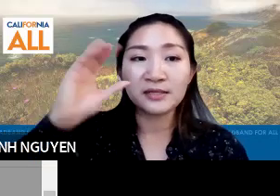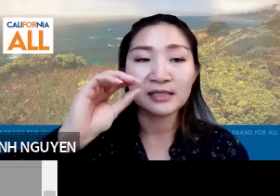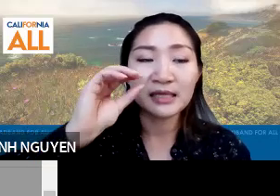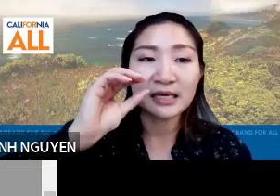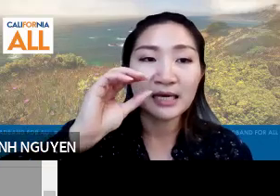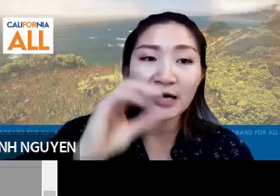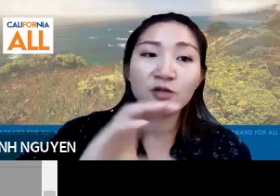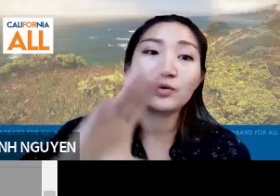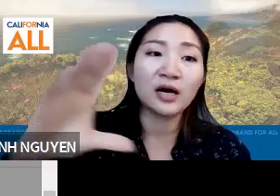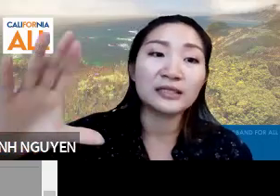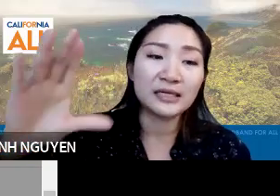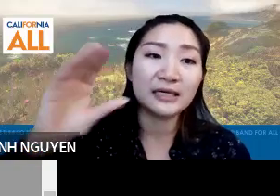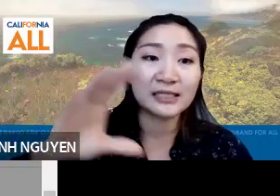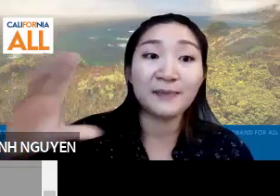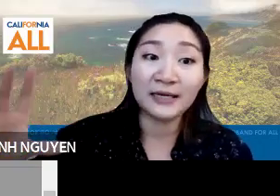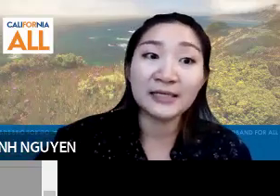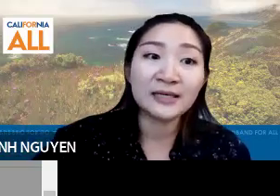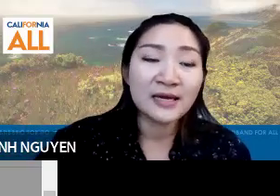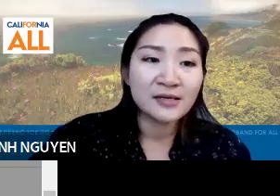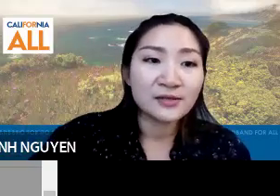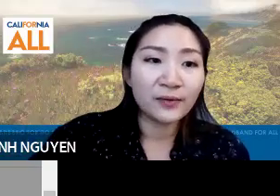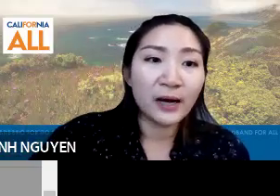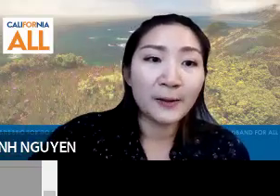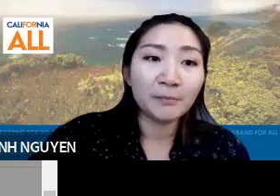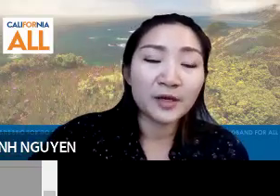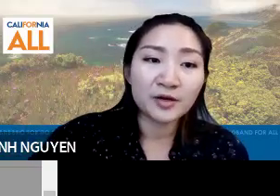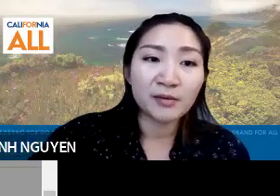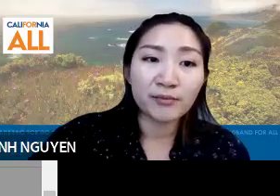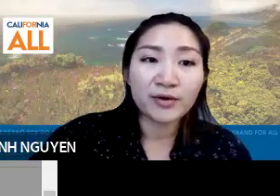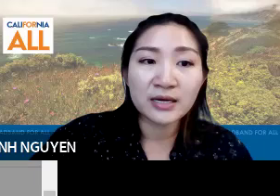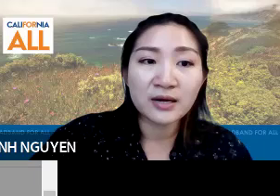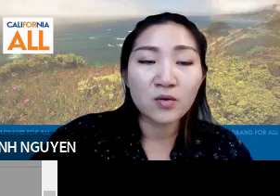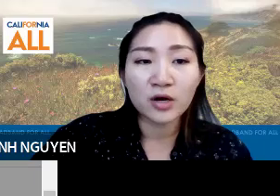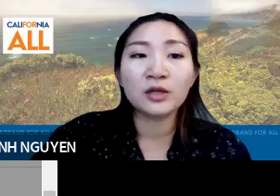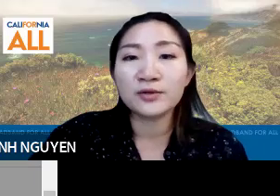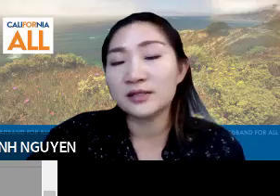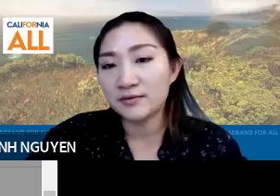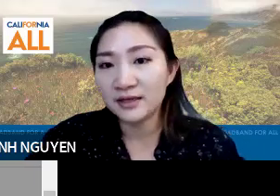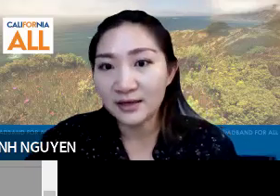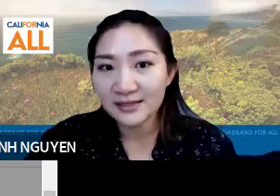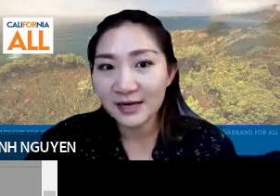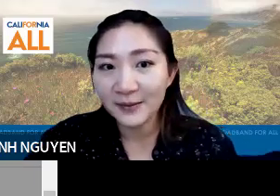you can see the actual content expanded. So here you can print or close it to read the next